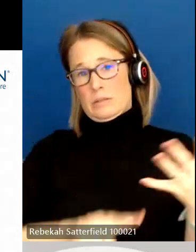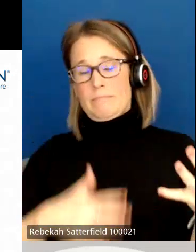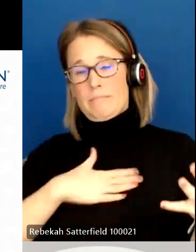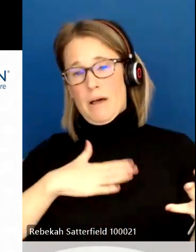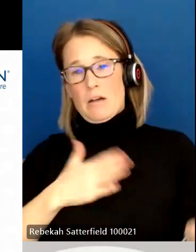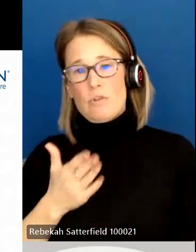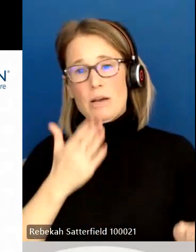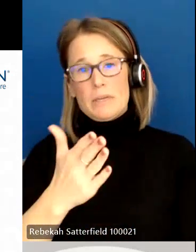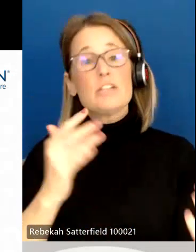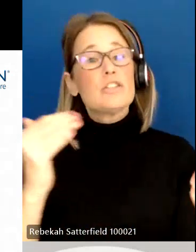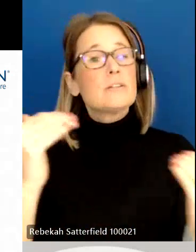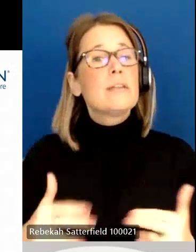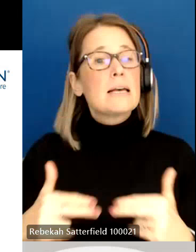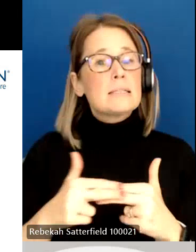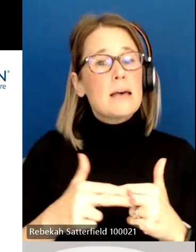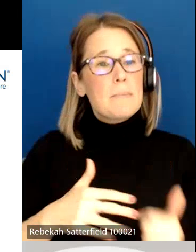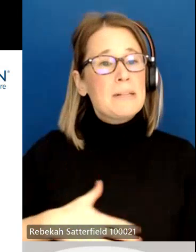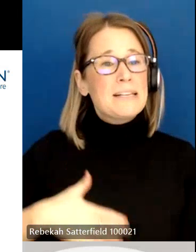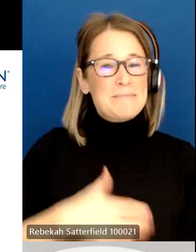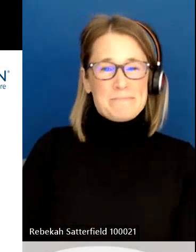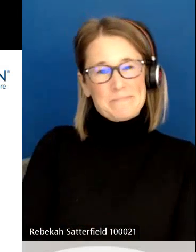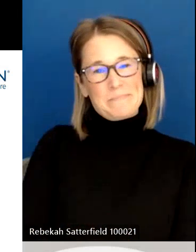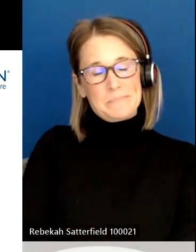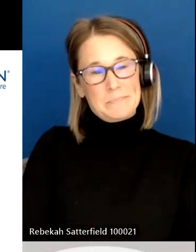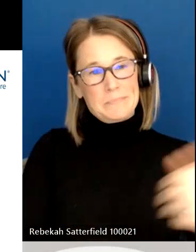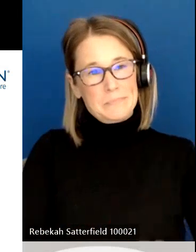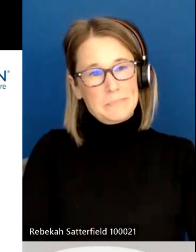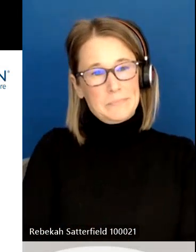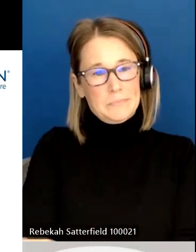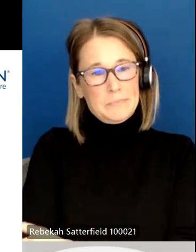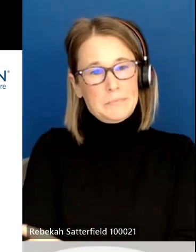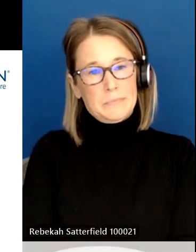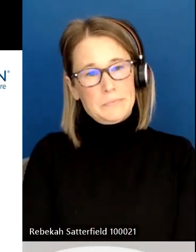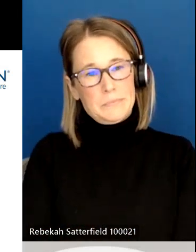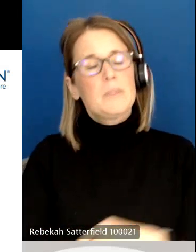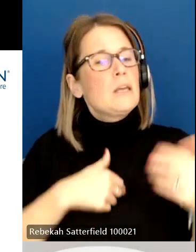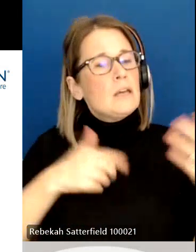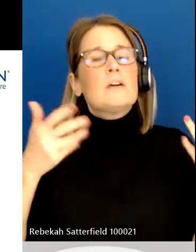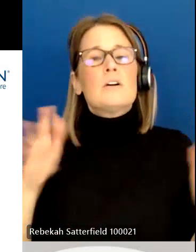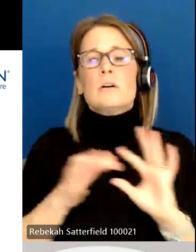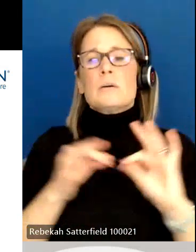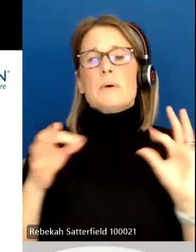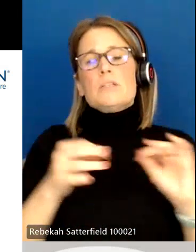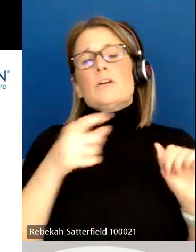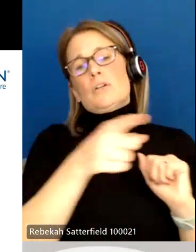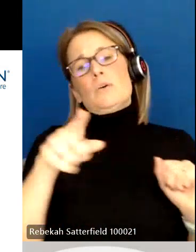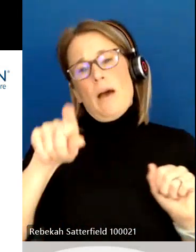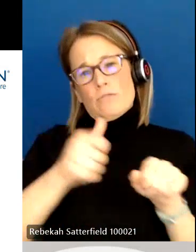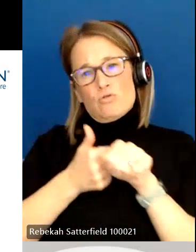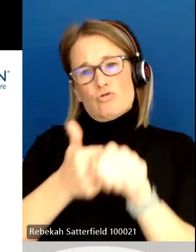uh next slide please and I mentioned to you you have to keep track of the qualified bilingual